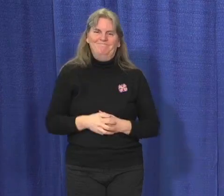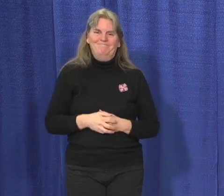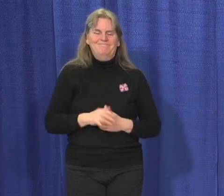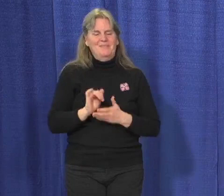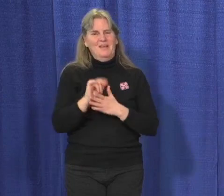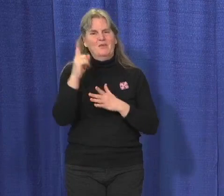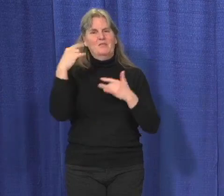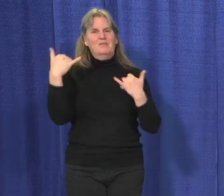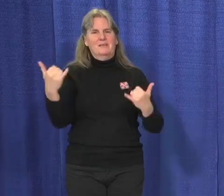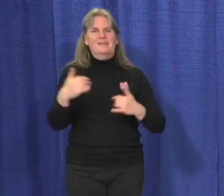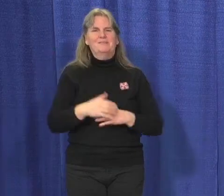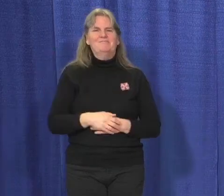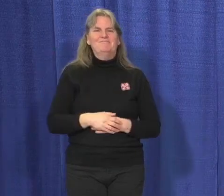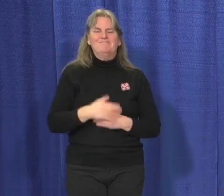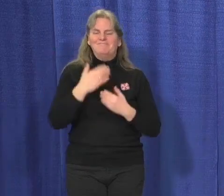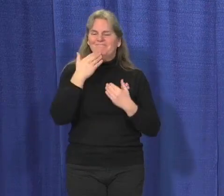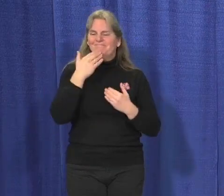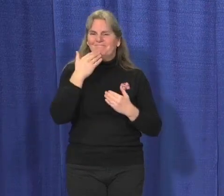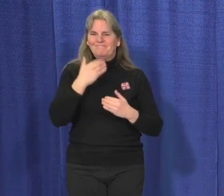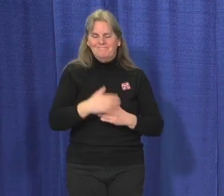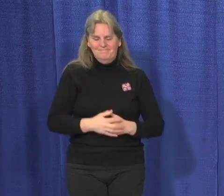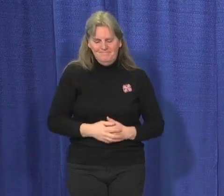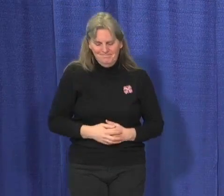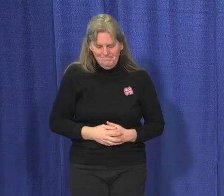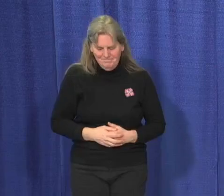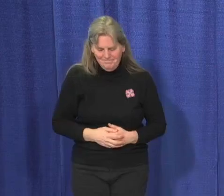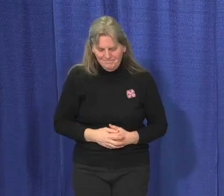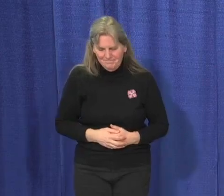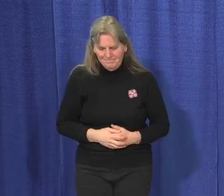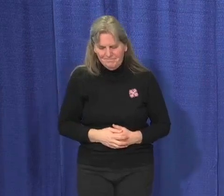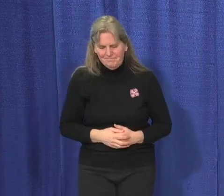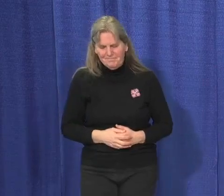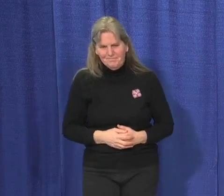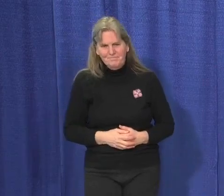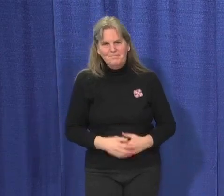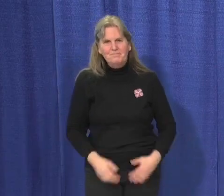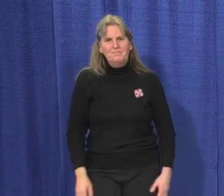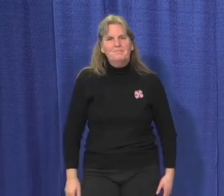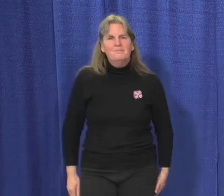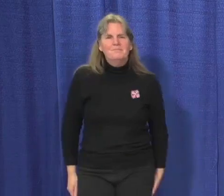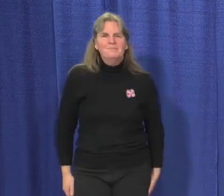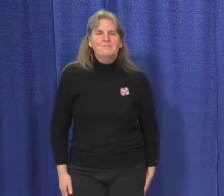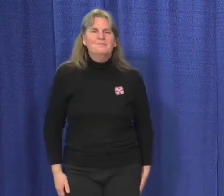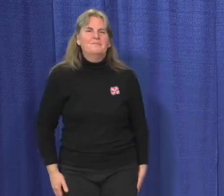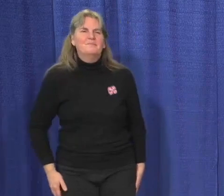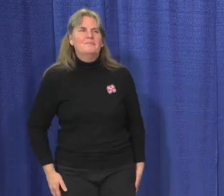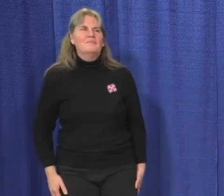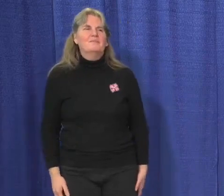That is it for today. Inc. you.